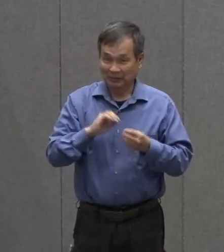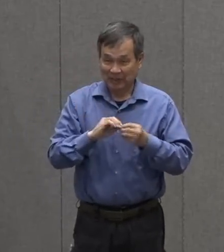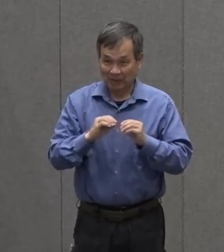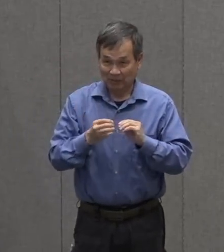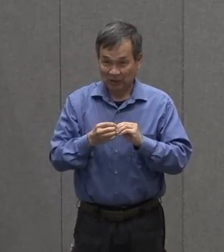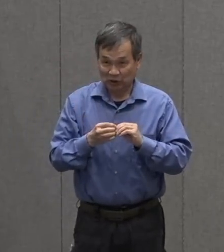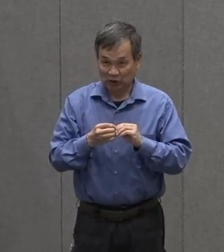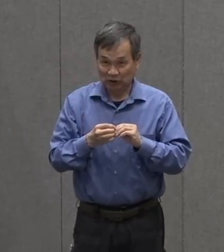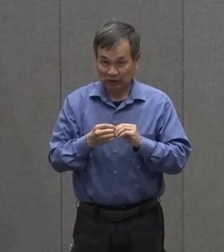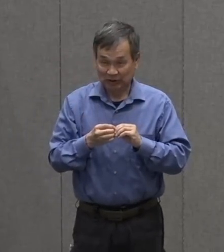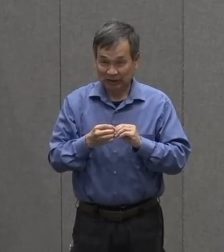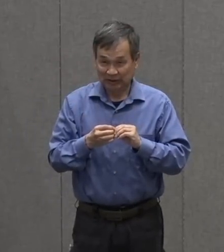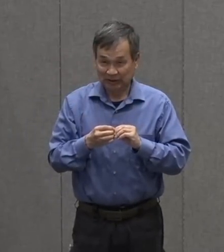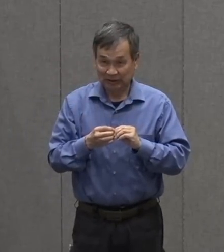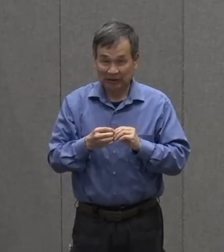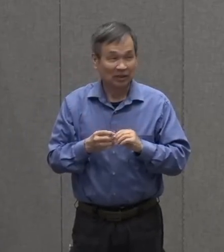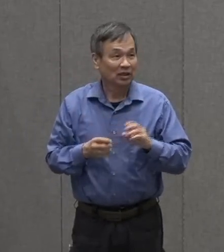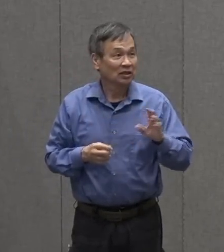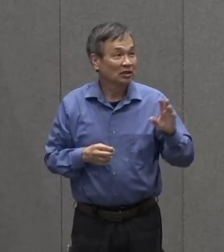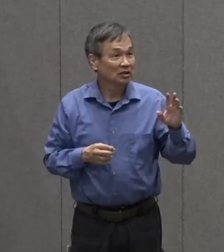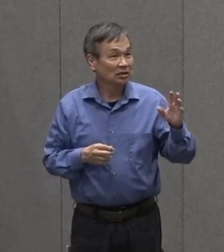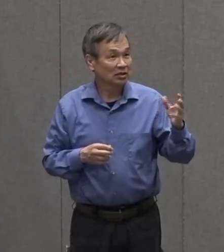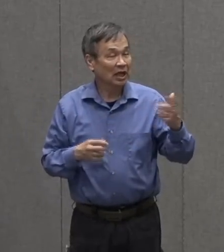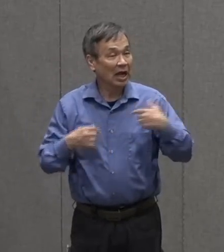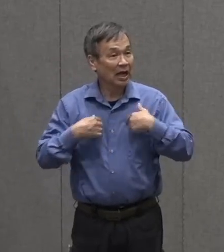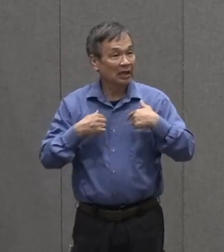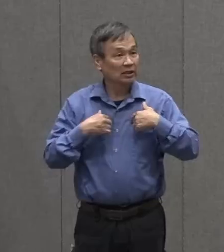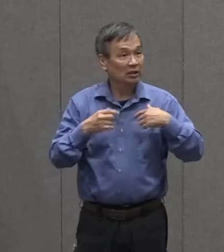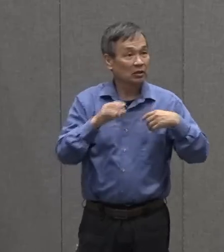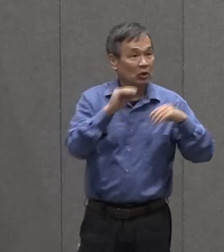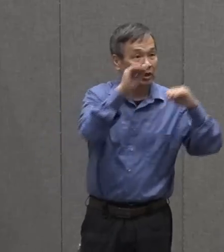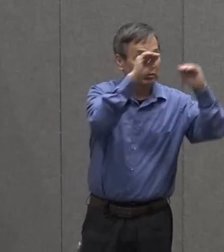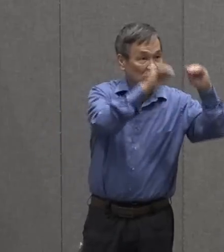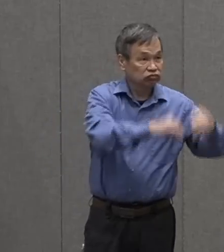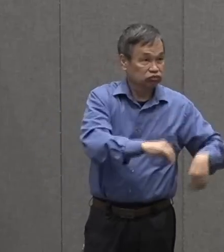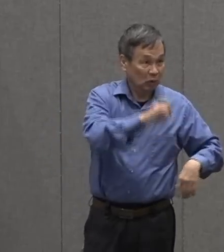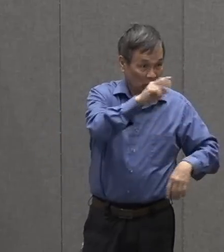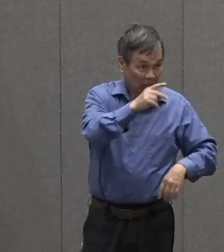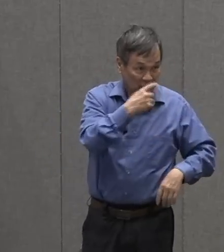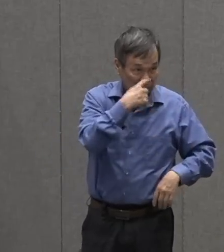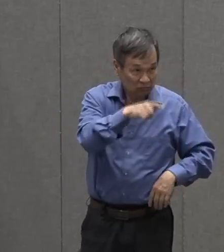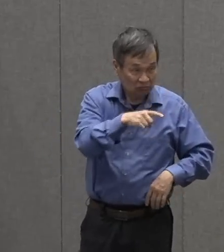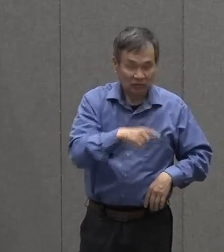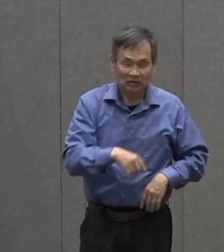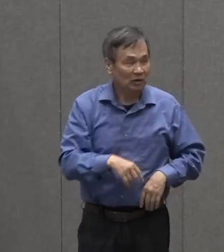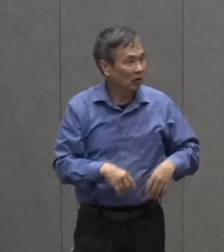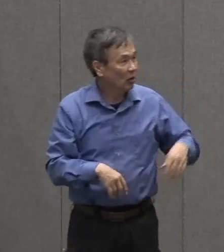Sure go ahead and start filling in some of those on the chart or are you... Sure. Okay, let me get it for you.